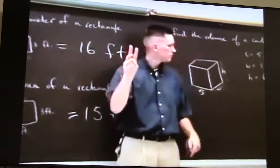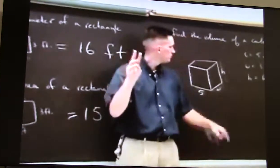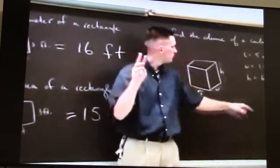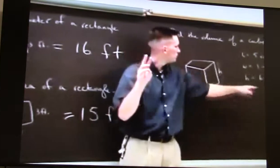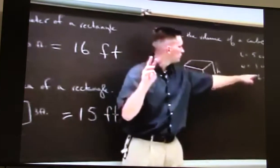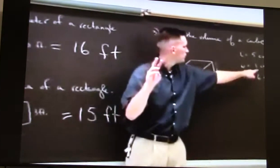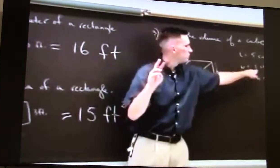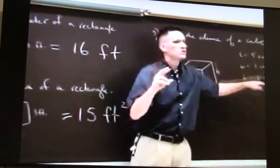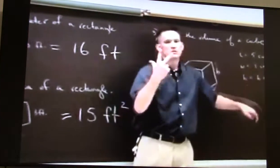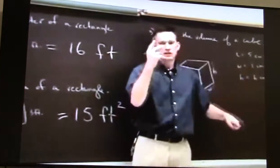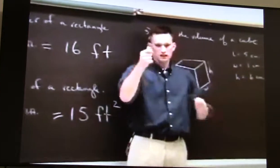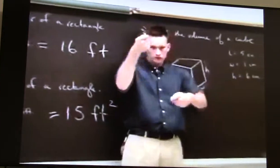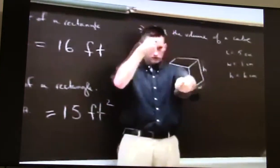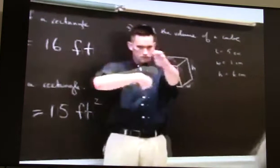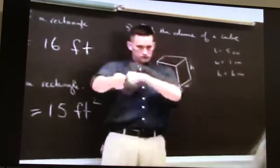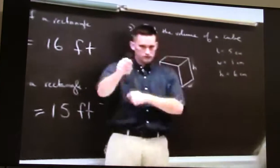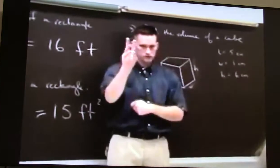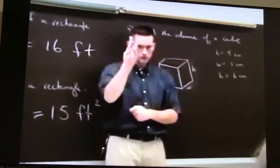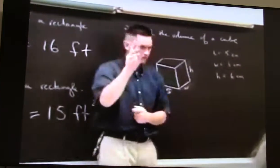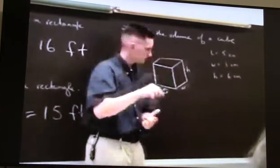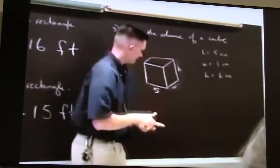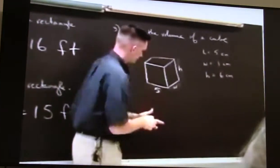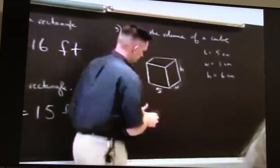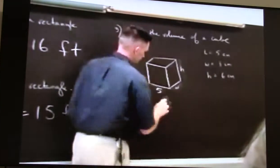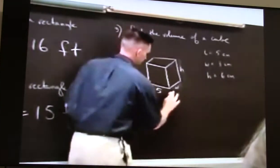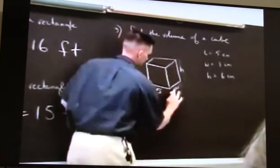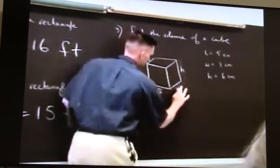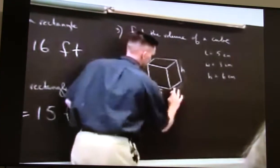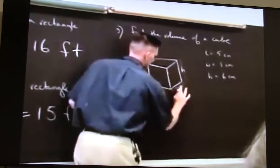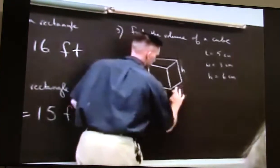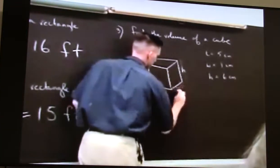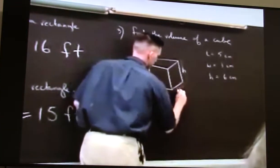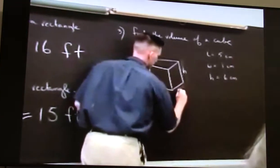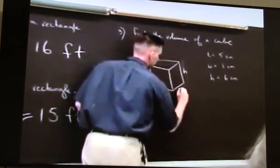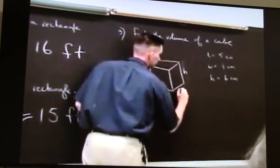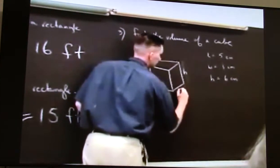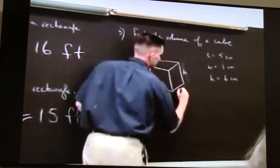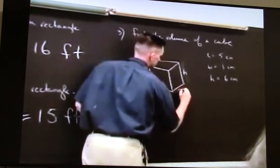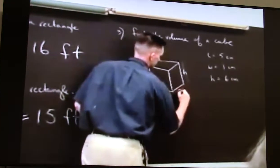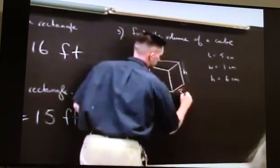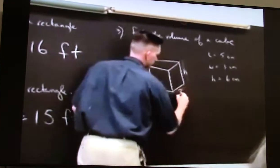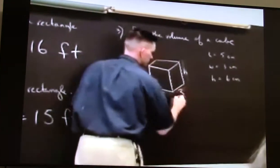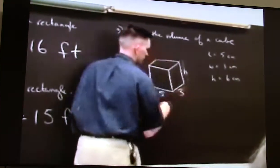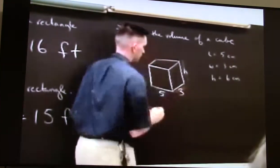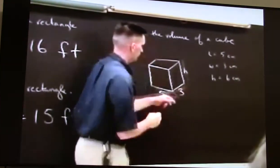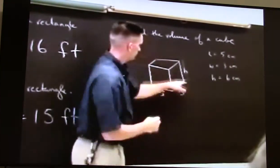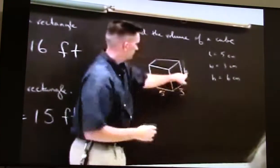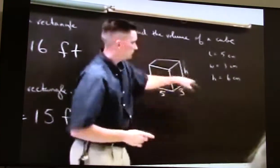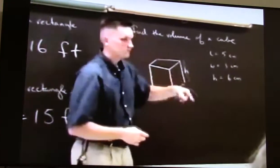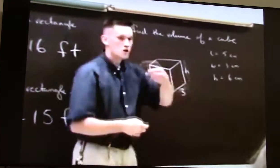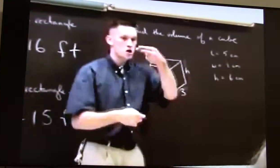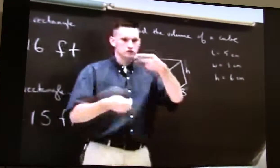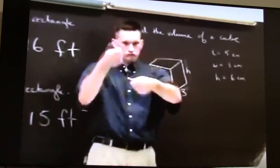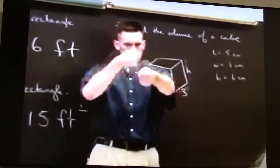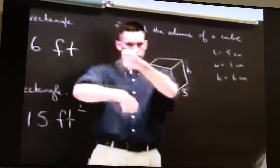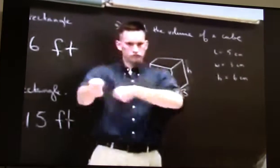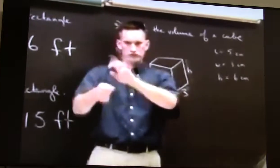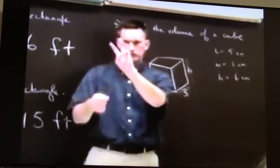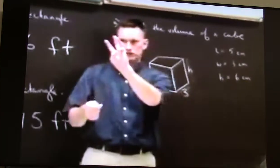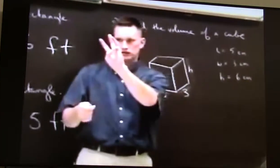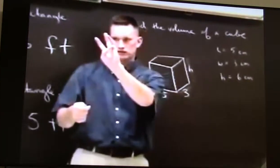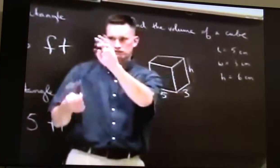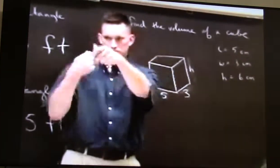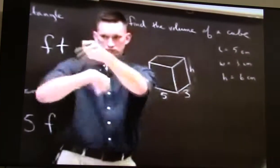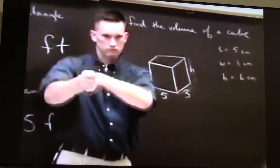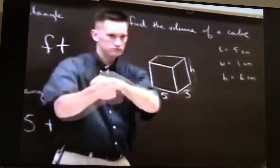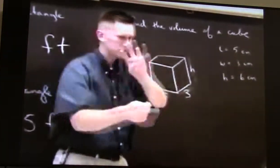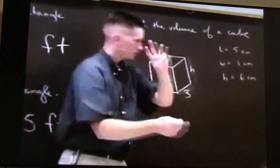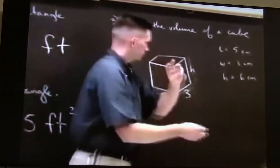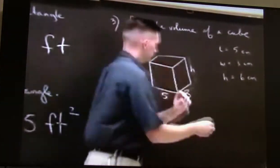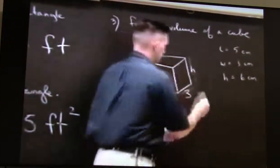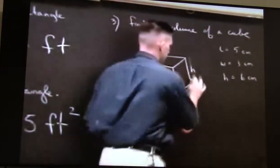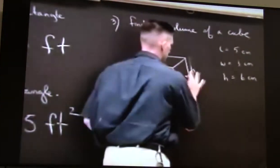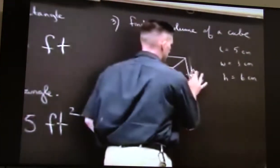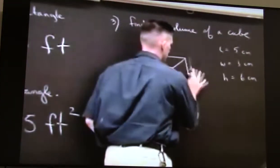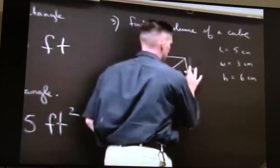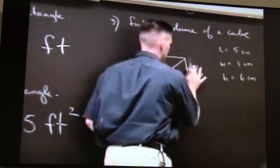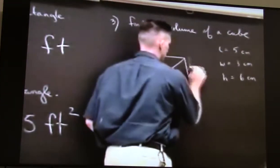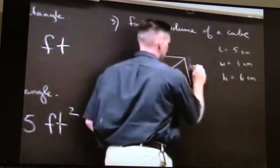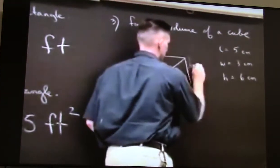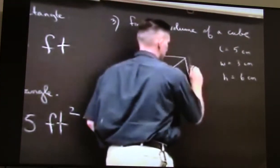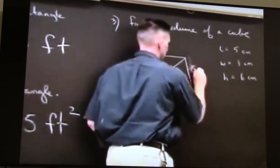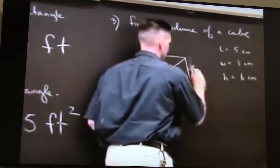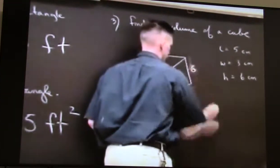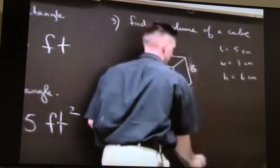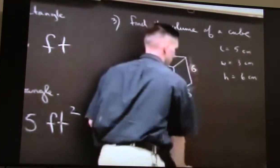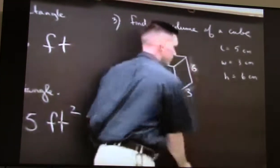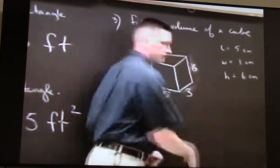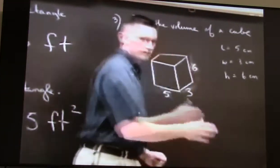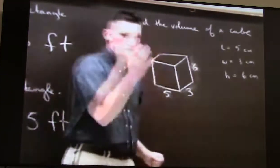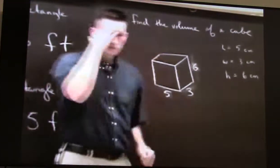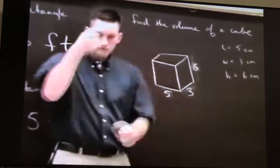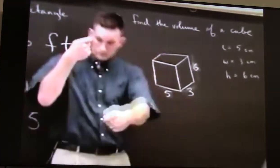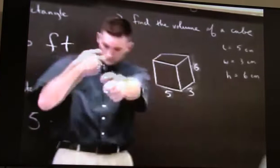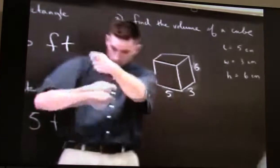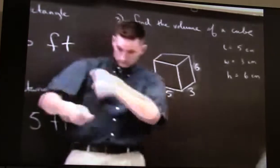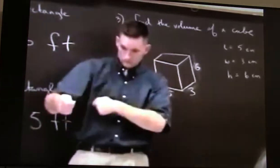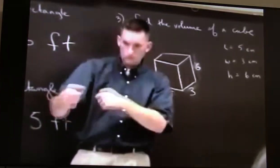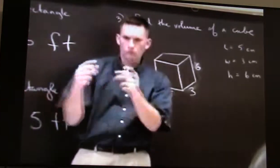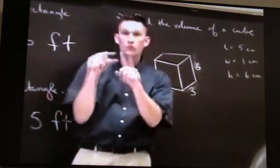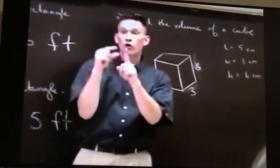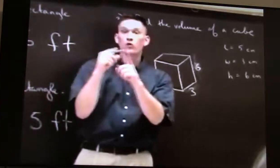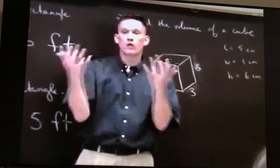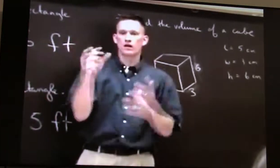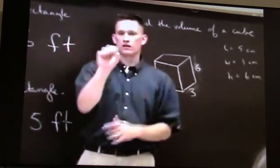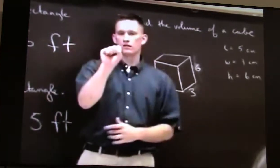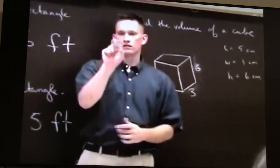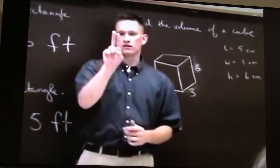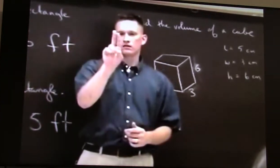Width so thats 6 or 3 and then for height that is 6.